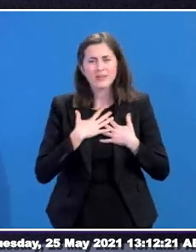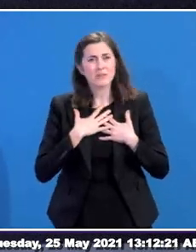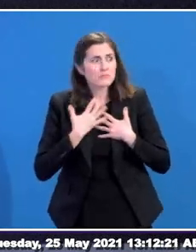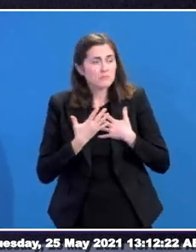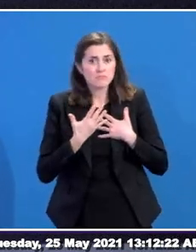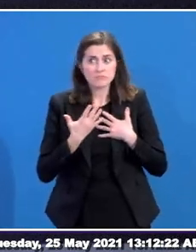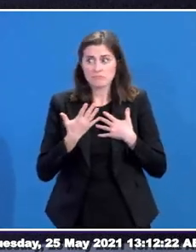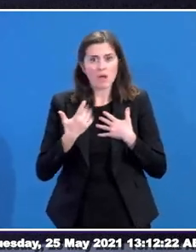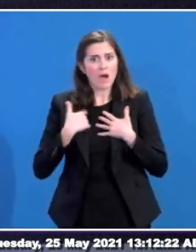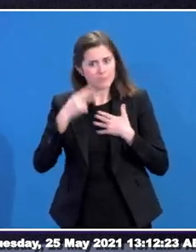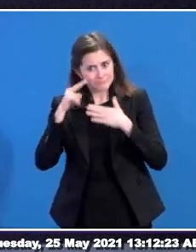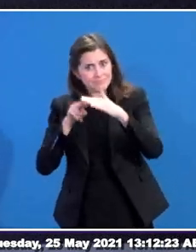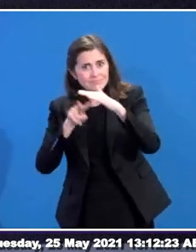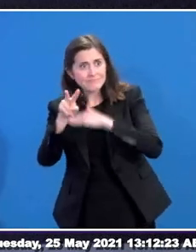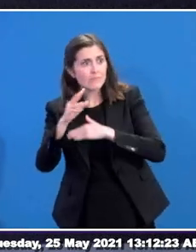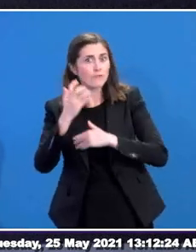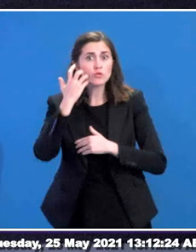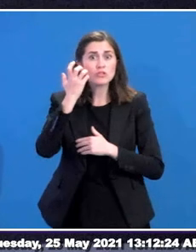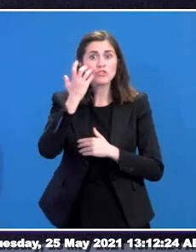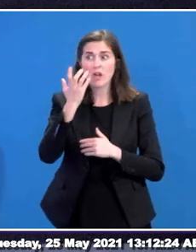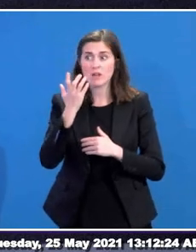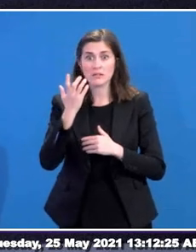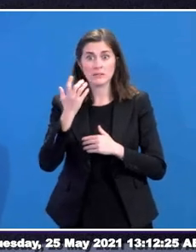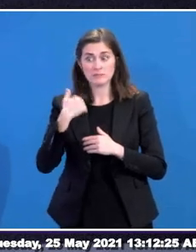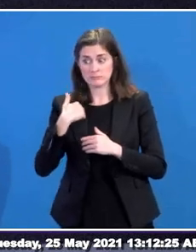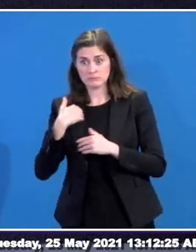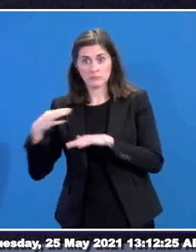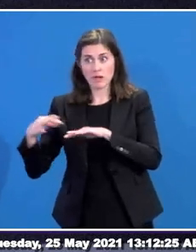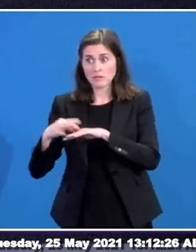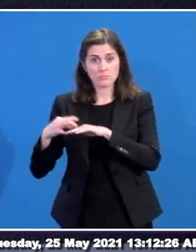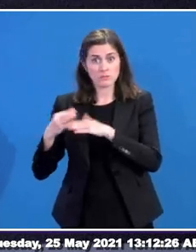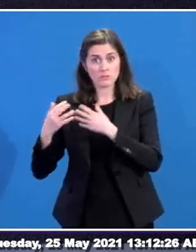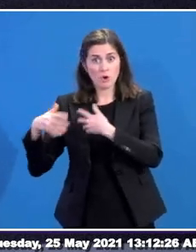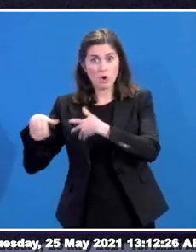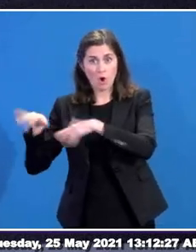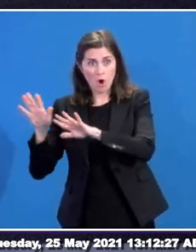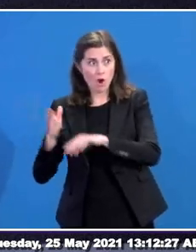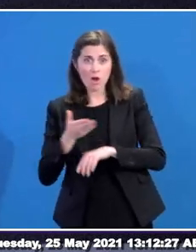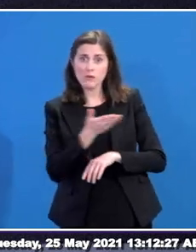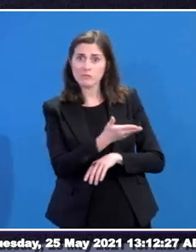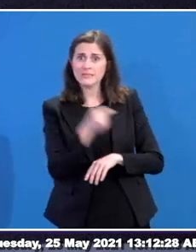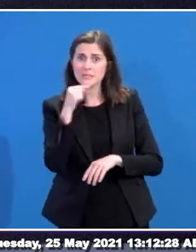for the future, I want to plan that I can --- he can be in a safe place and